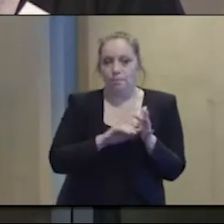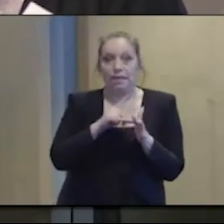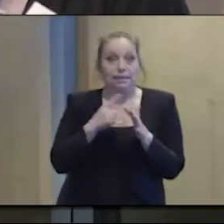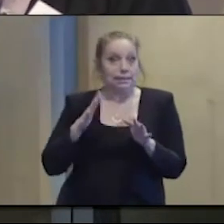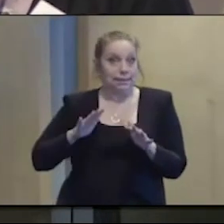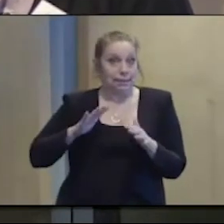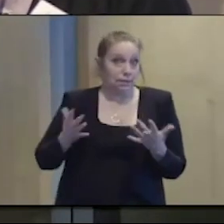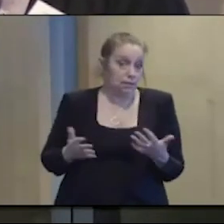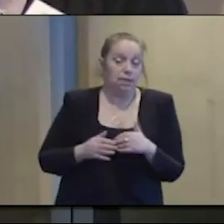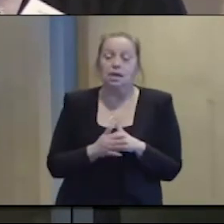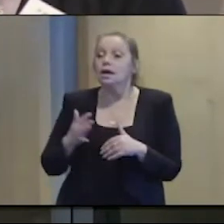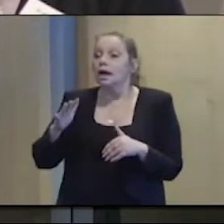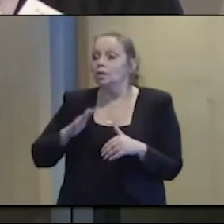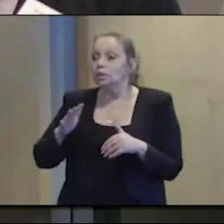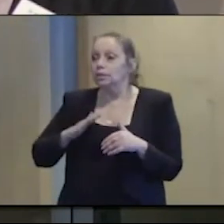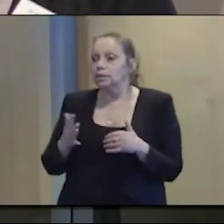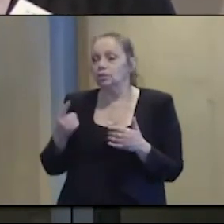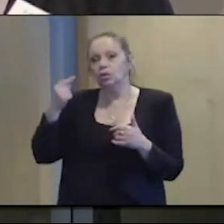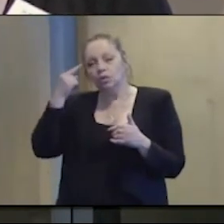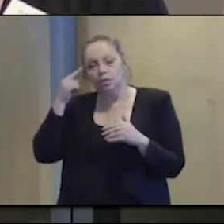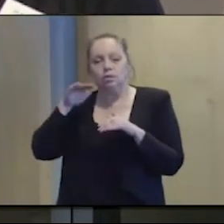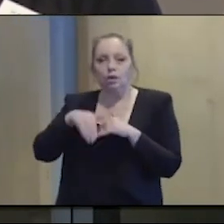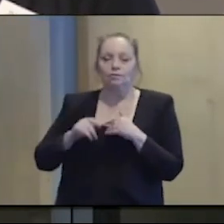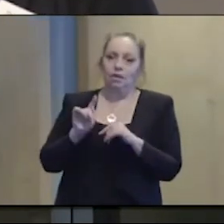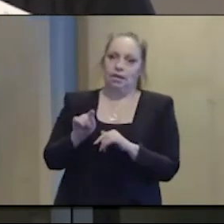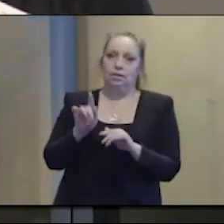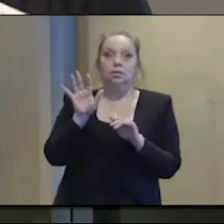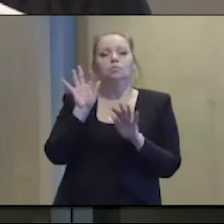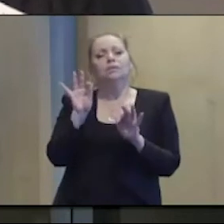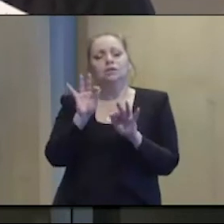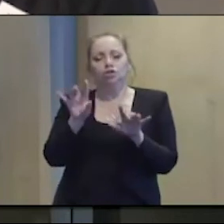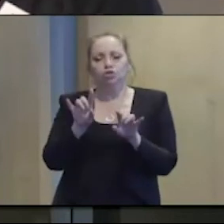and of course we need to think about that particularly in Australia with the drying climate,